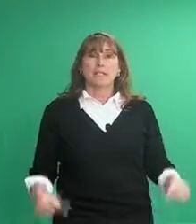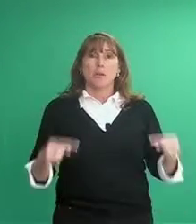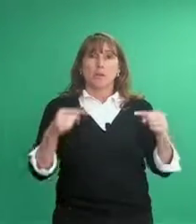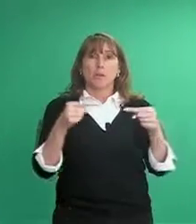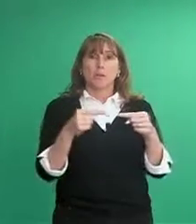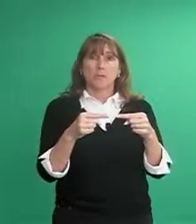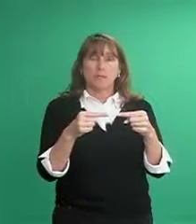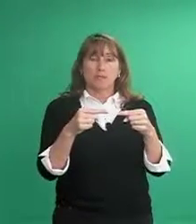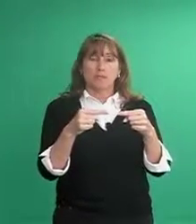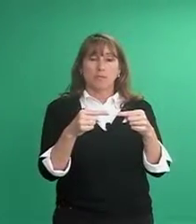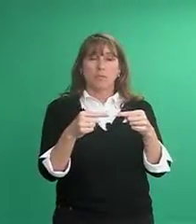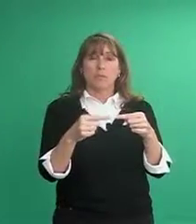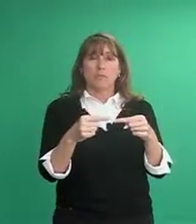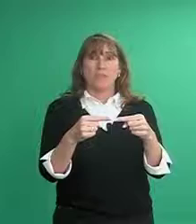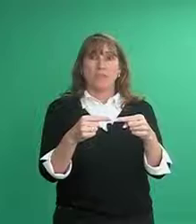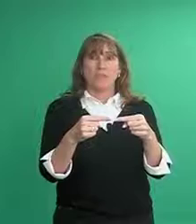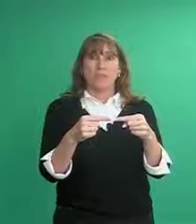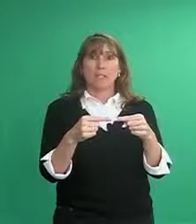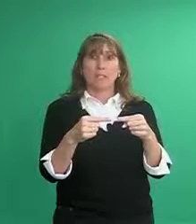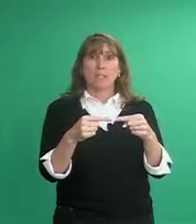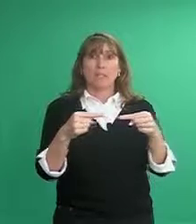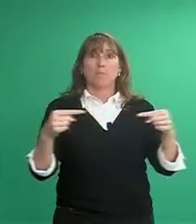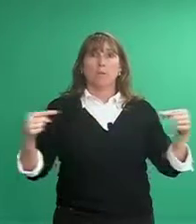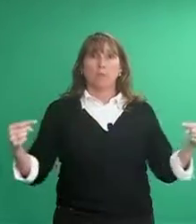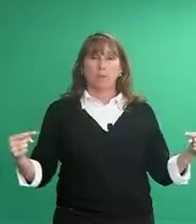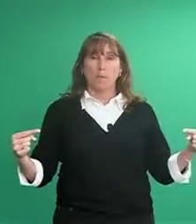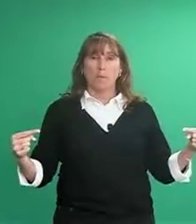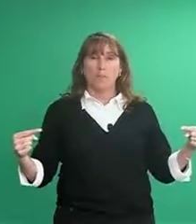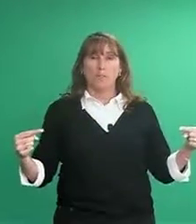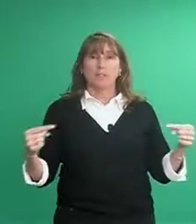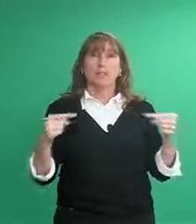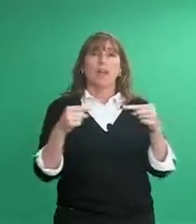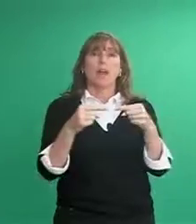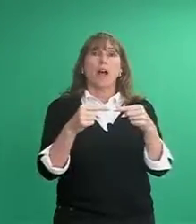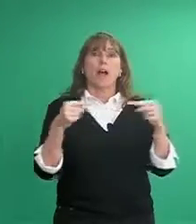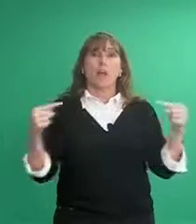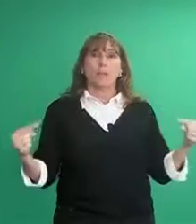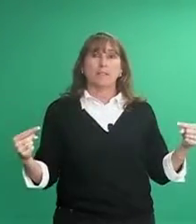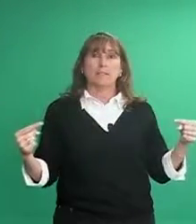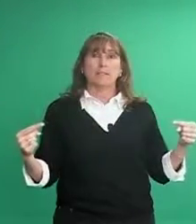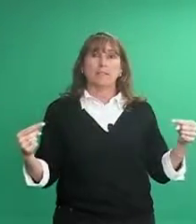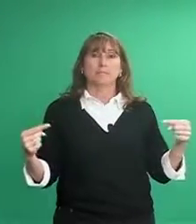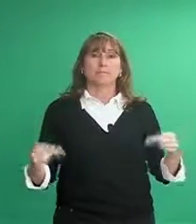would be to, your fingers come together, and pull 'em apart opposite